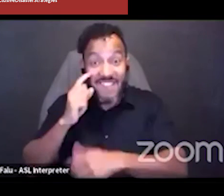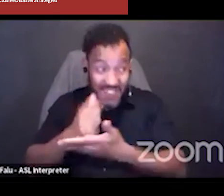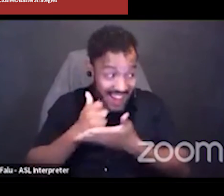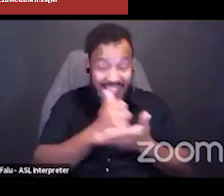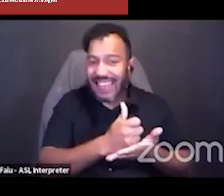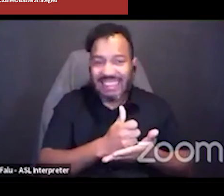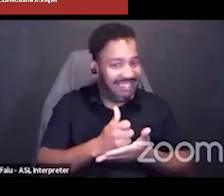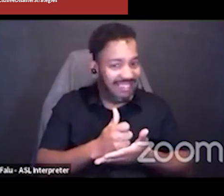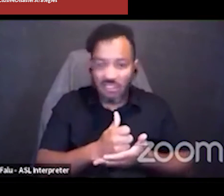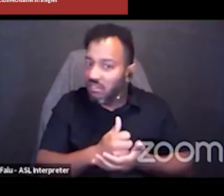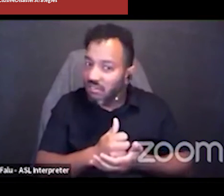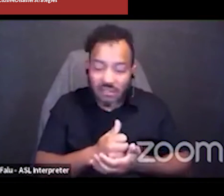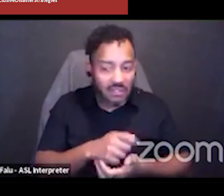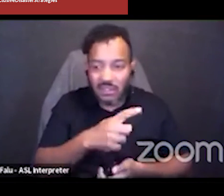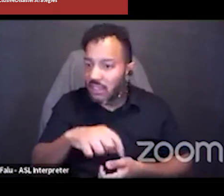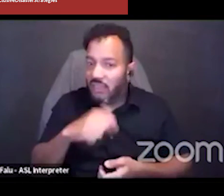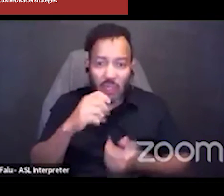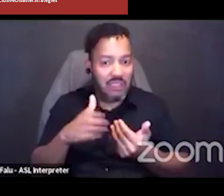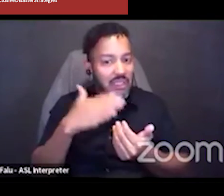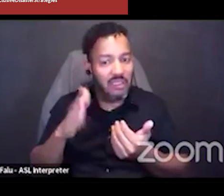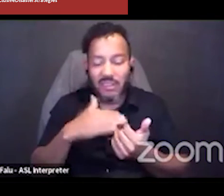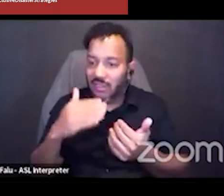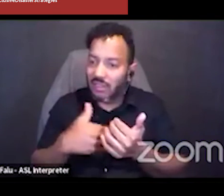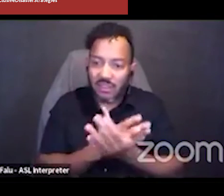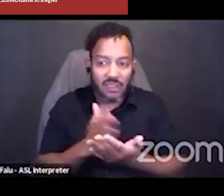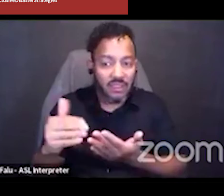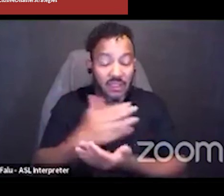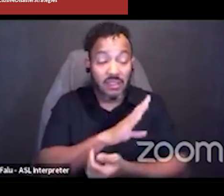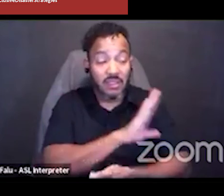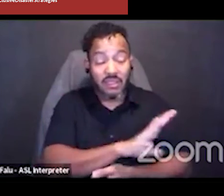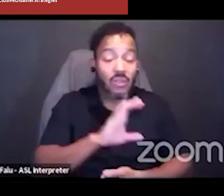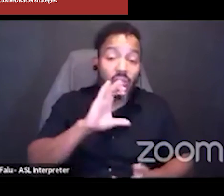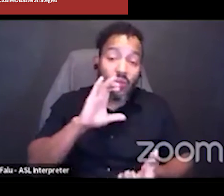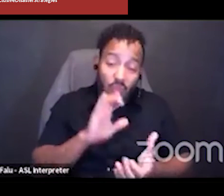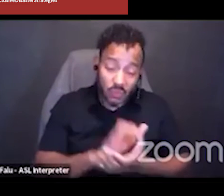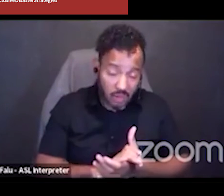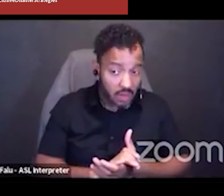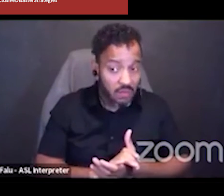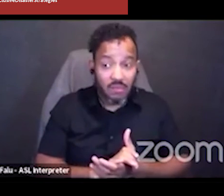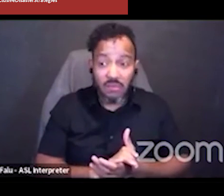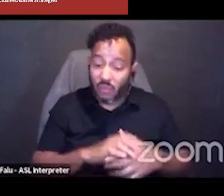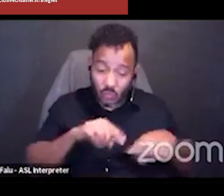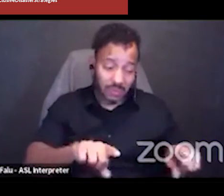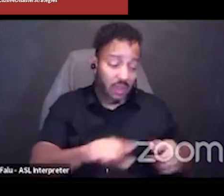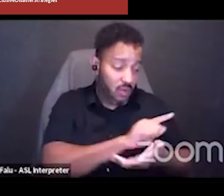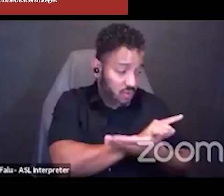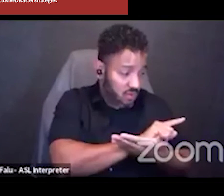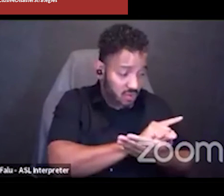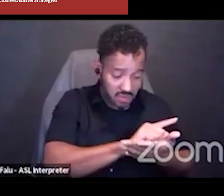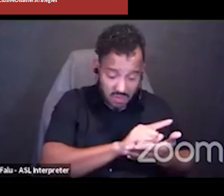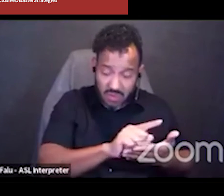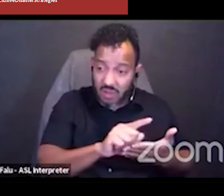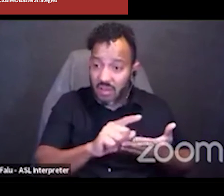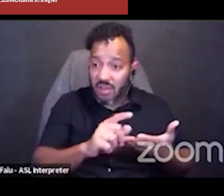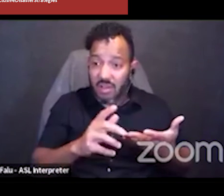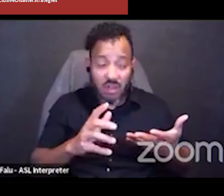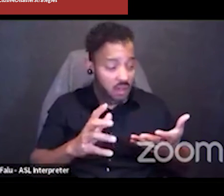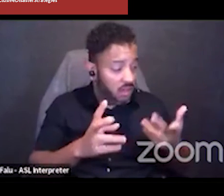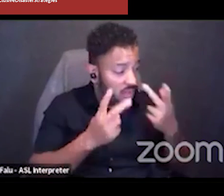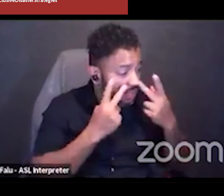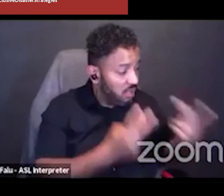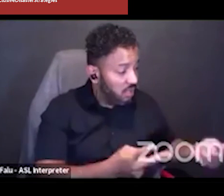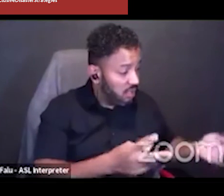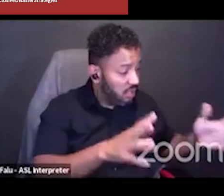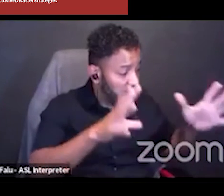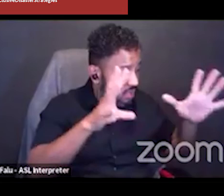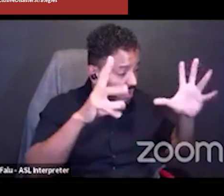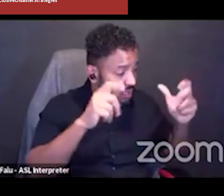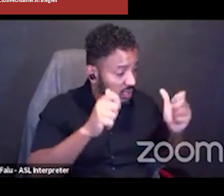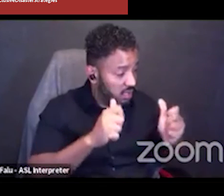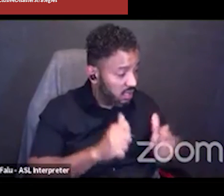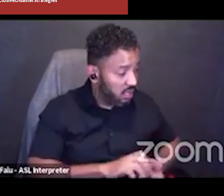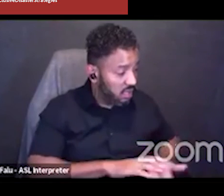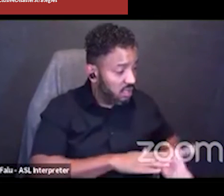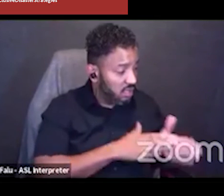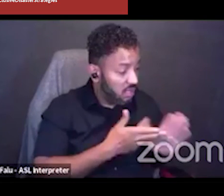His wife sadly during that week had to end up seeing him die while his children.